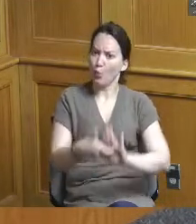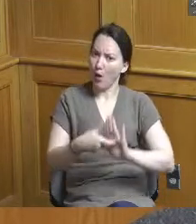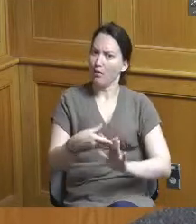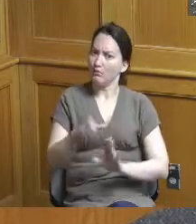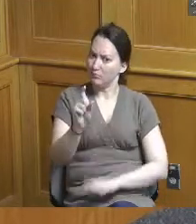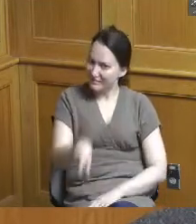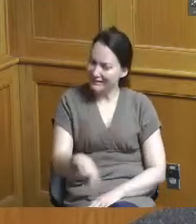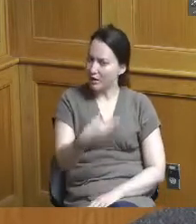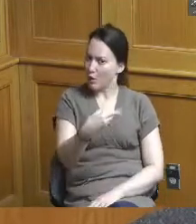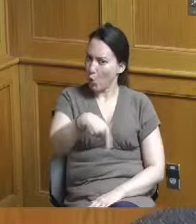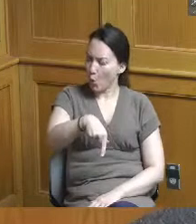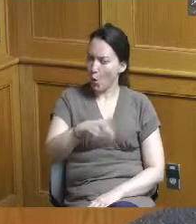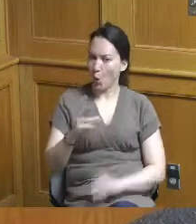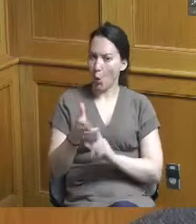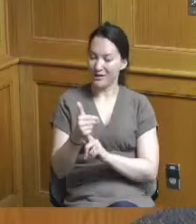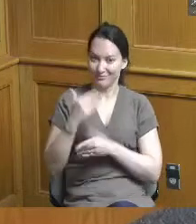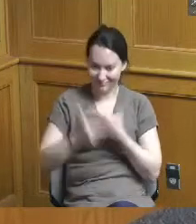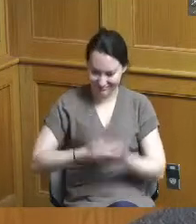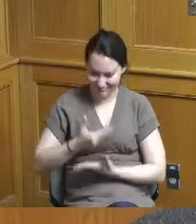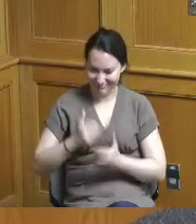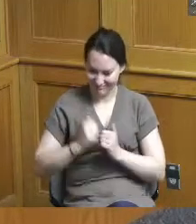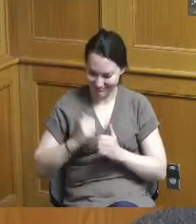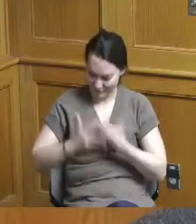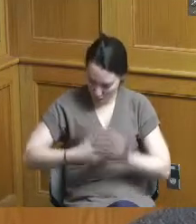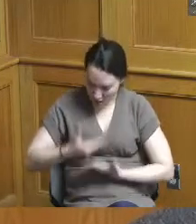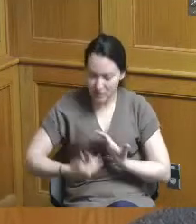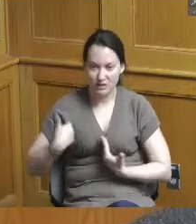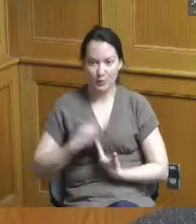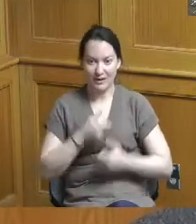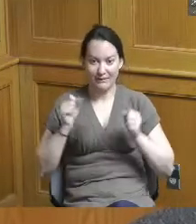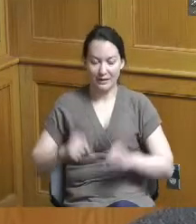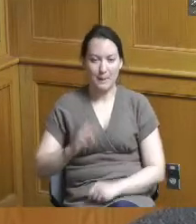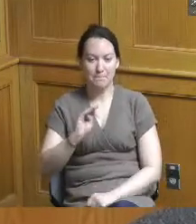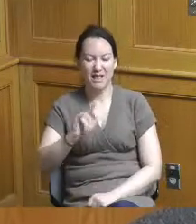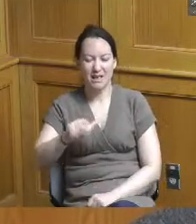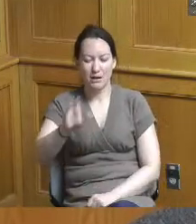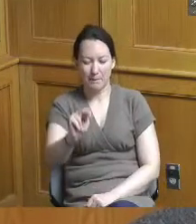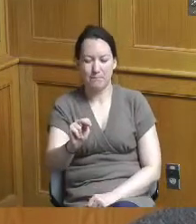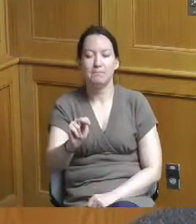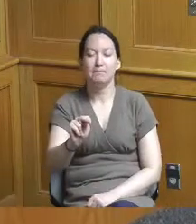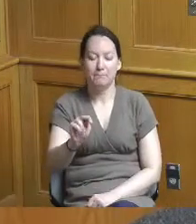that's why we went through this whole process that we did with the Millennium and and you know